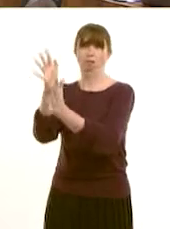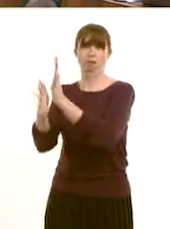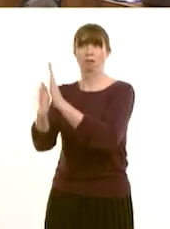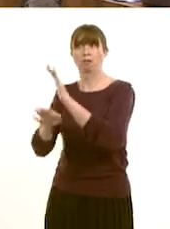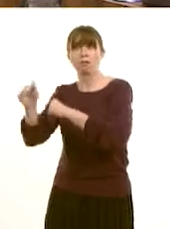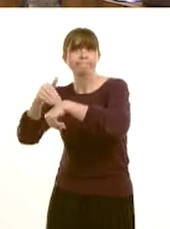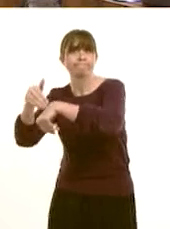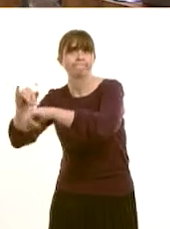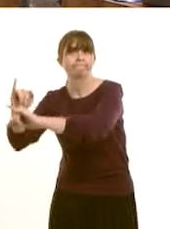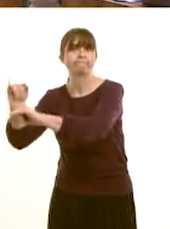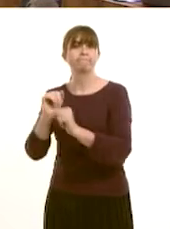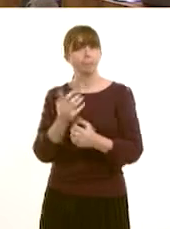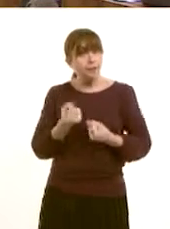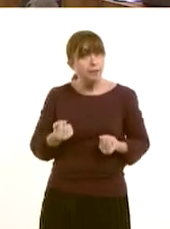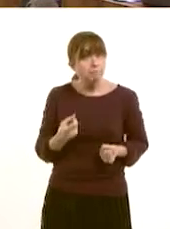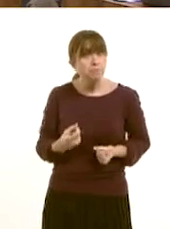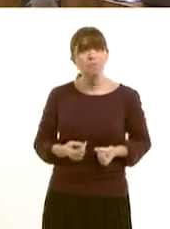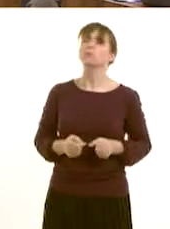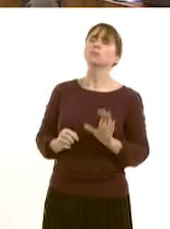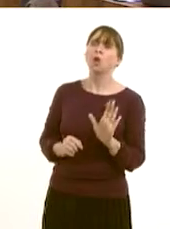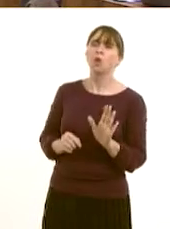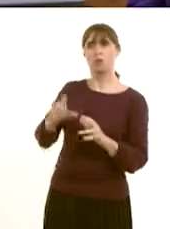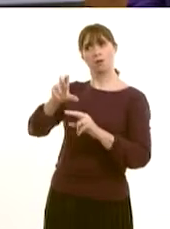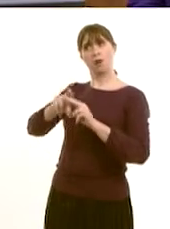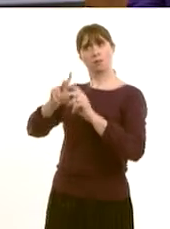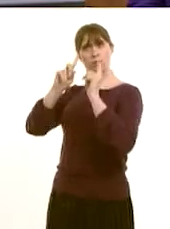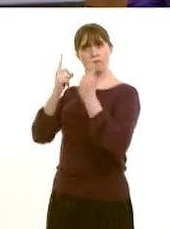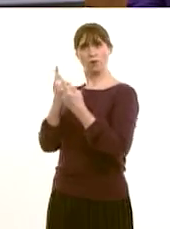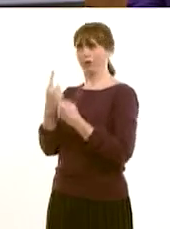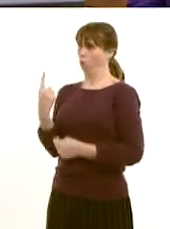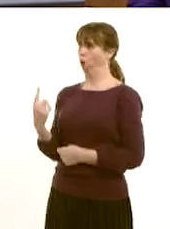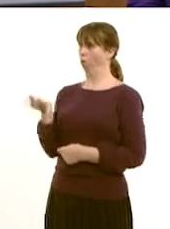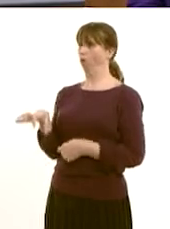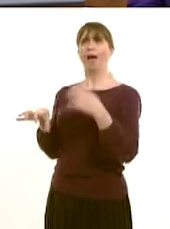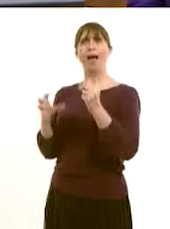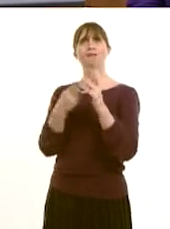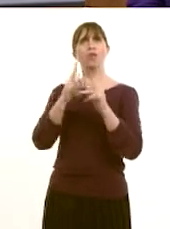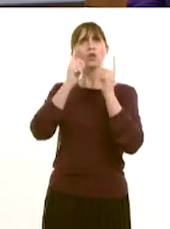Carwyn Jones: No, and Cardiff University is not the only university in Wales. It also has £300 million of the reserves.